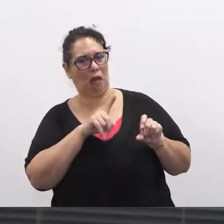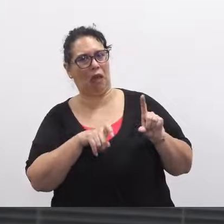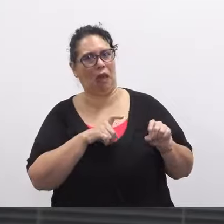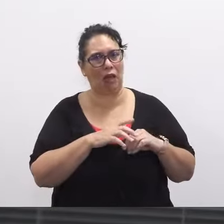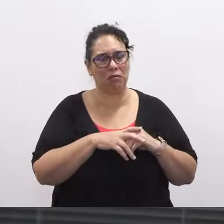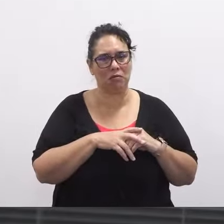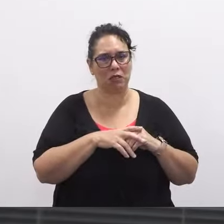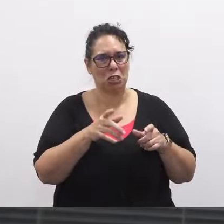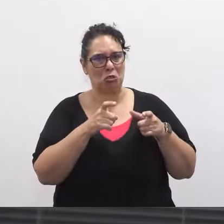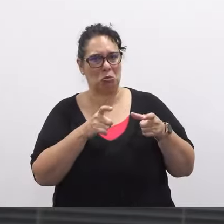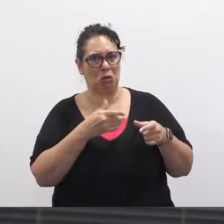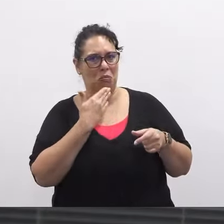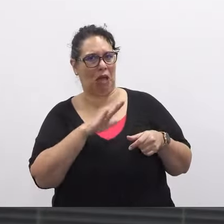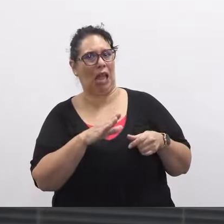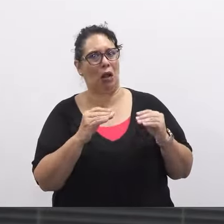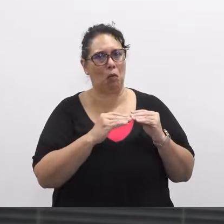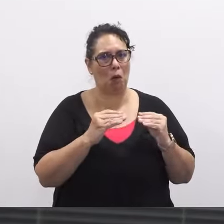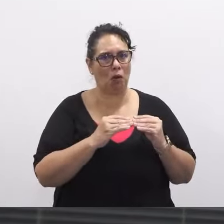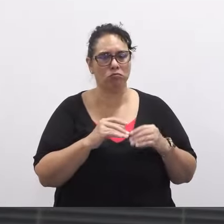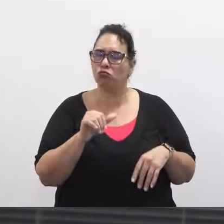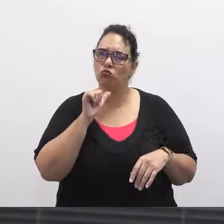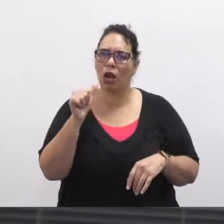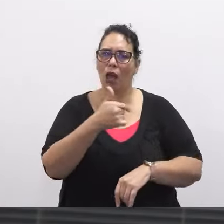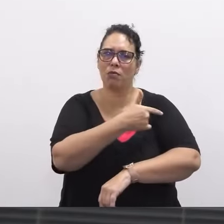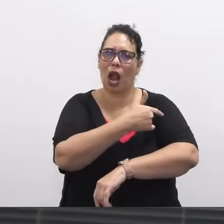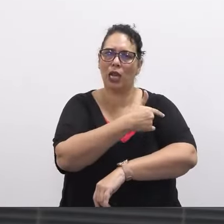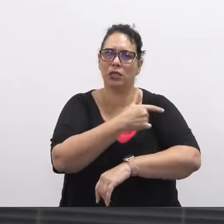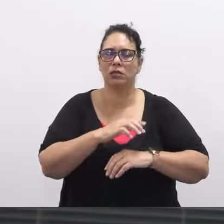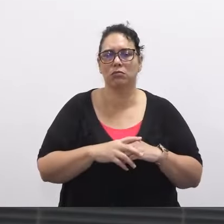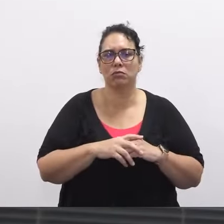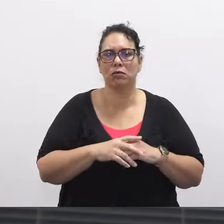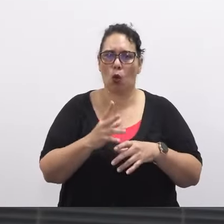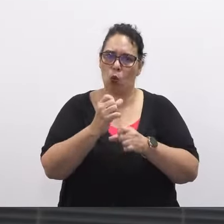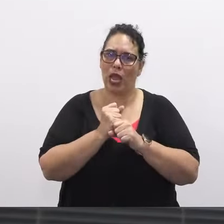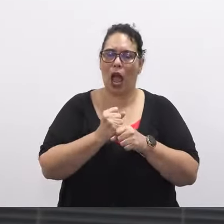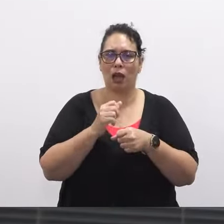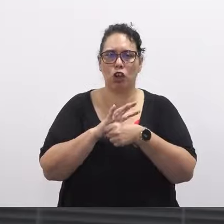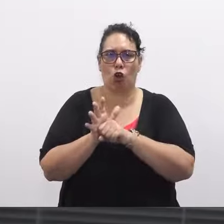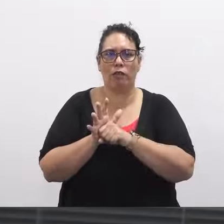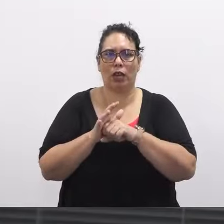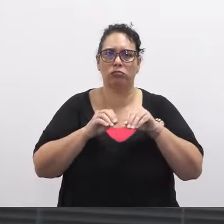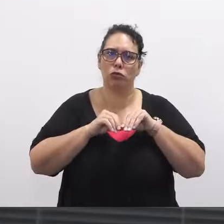We are not vaccinated. We got COVID and we spread it. Our friends are vaccinated,